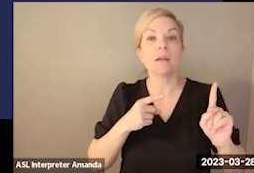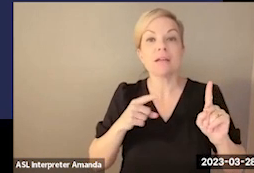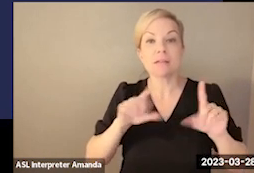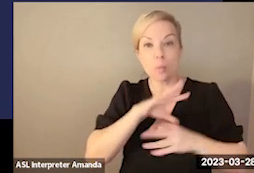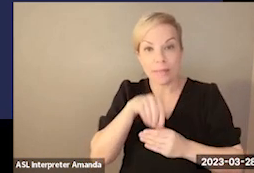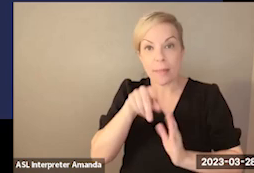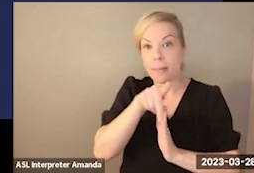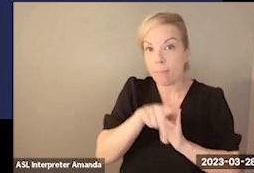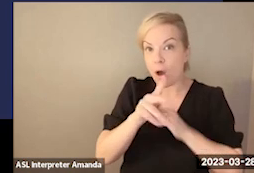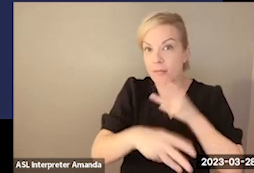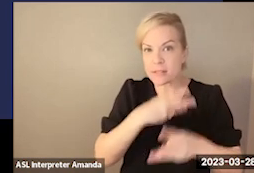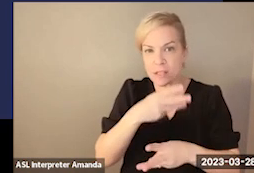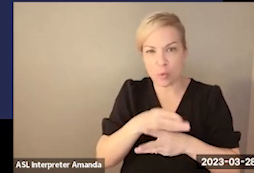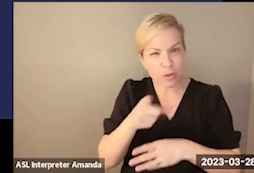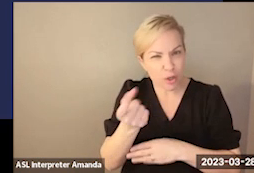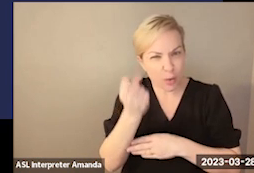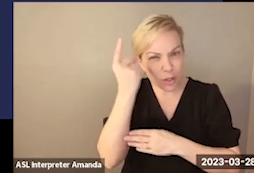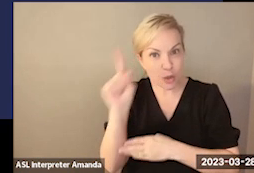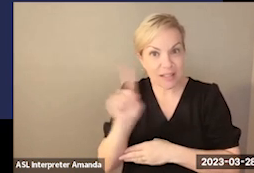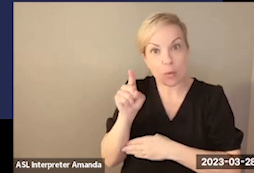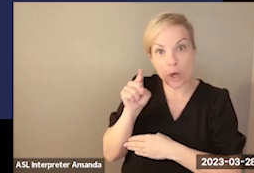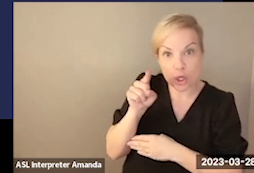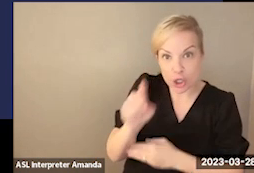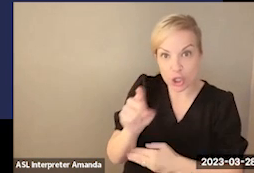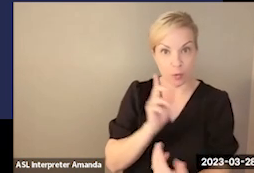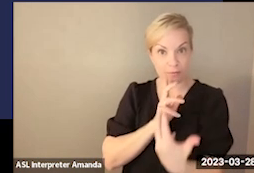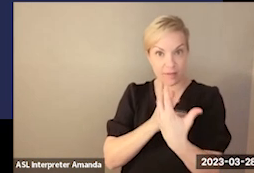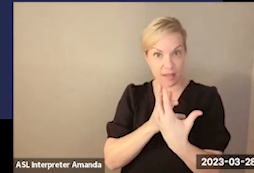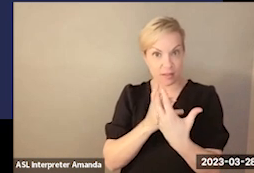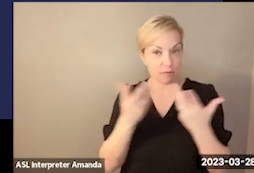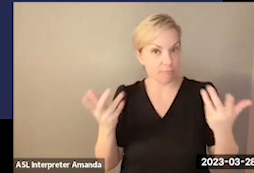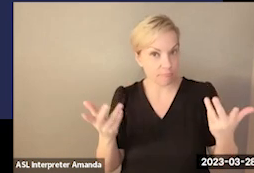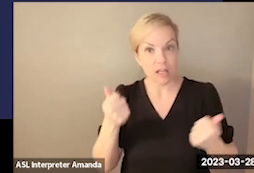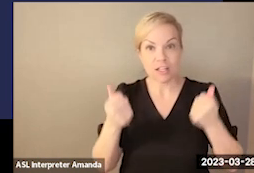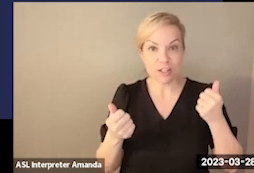Debbie Stine, Science & Technology Policy Academy: So let's take a moment and think about which of these that you are.